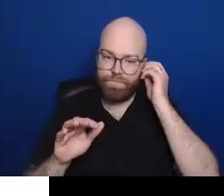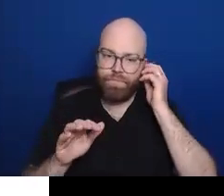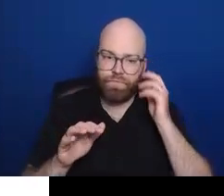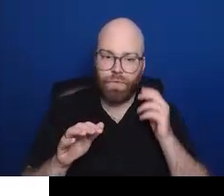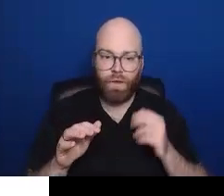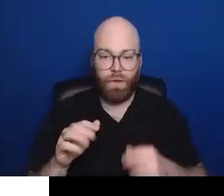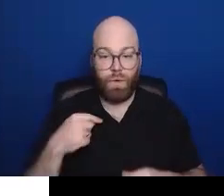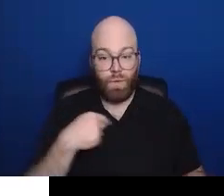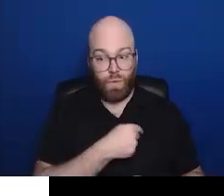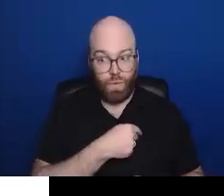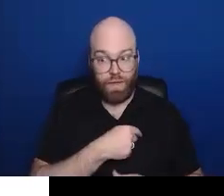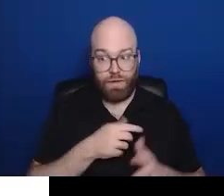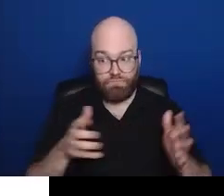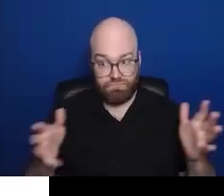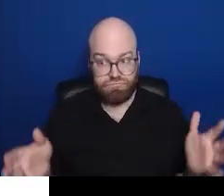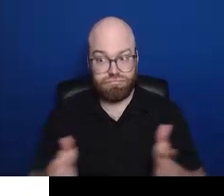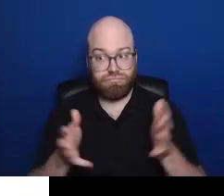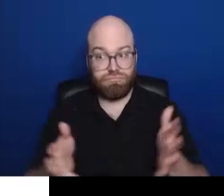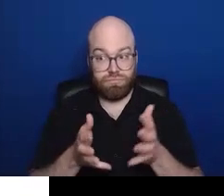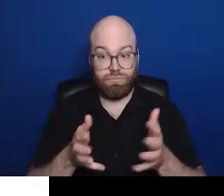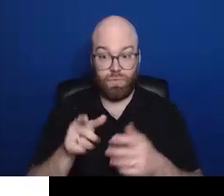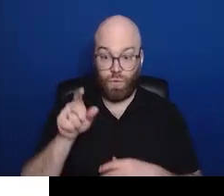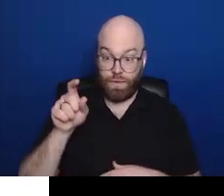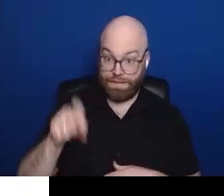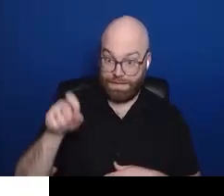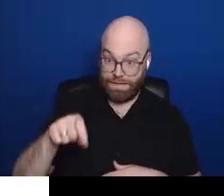who needs to renew their deferred action status to do so.